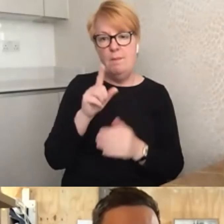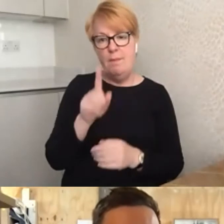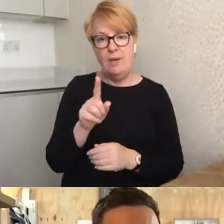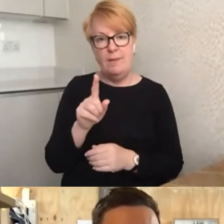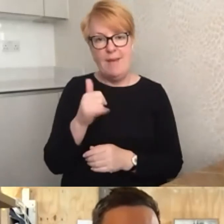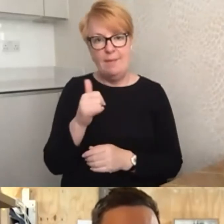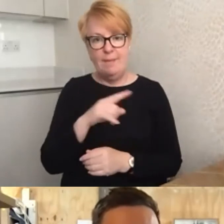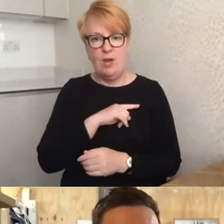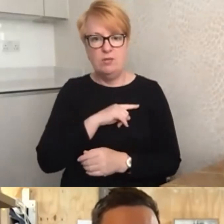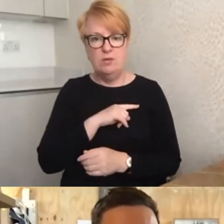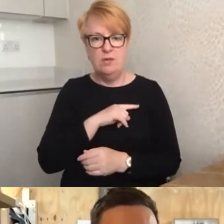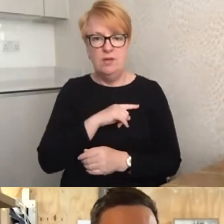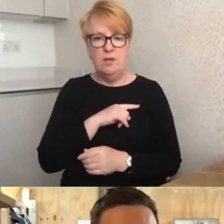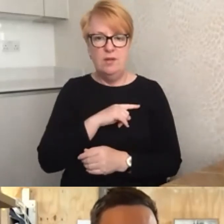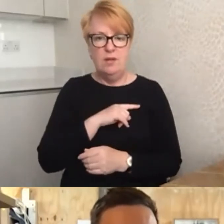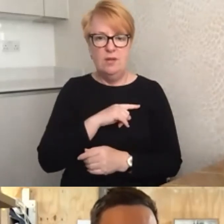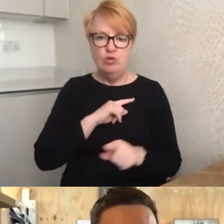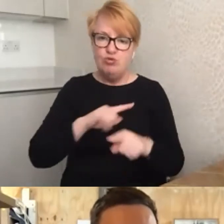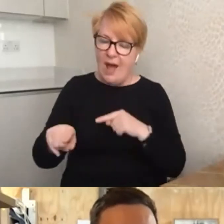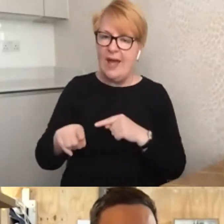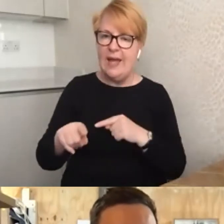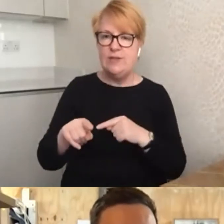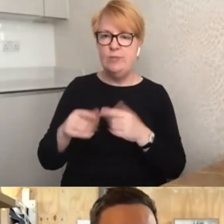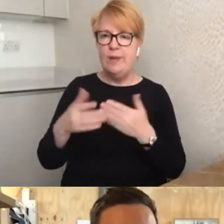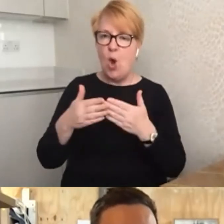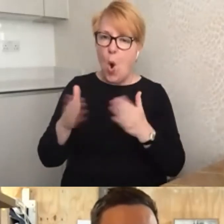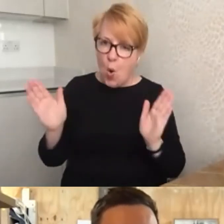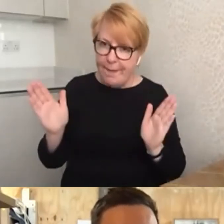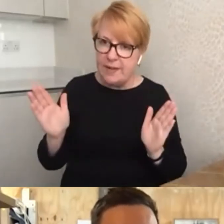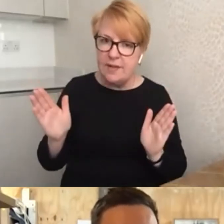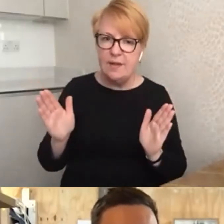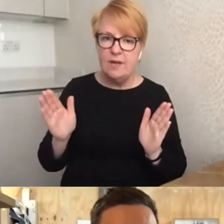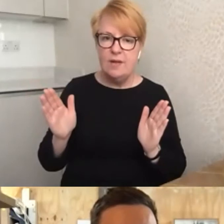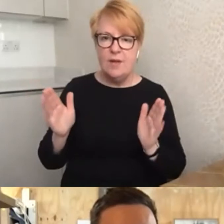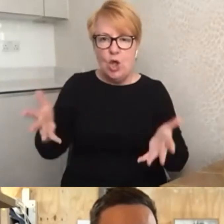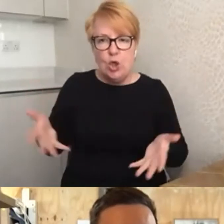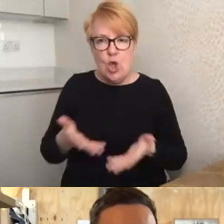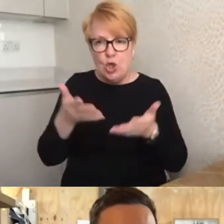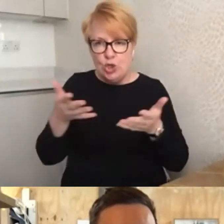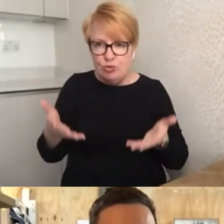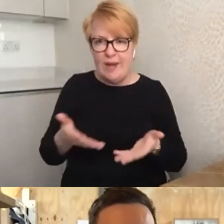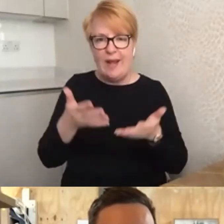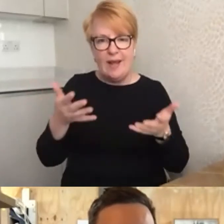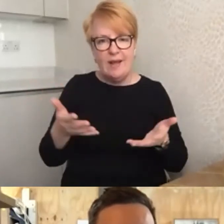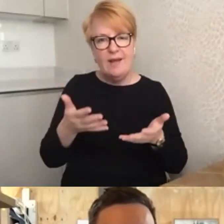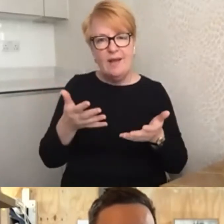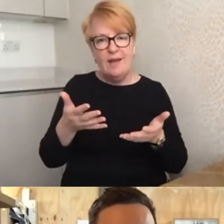tried to get away to be very open and nurturing. And also, what's the word like